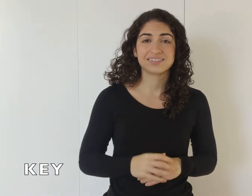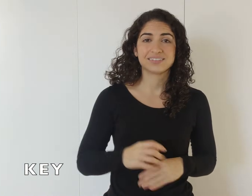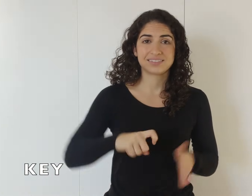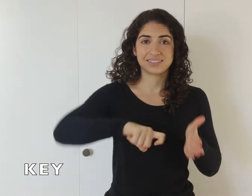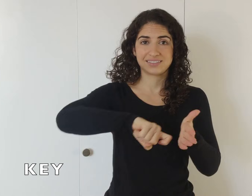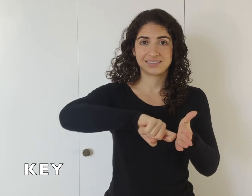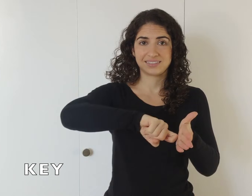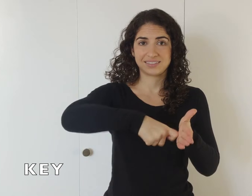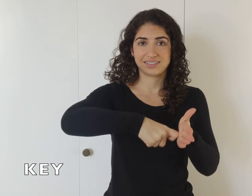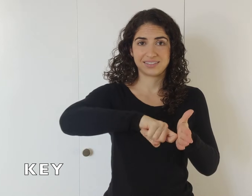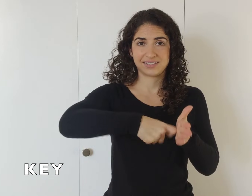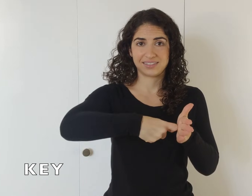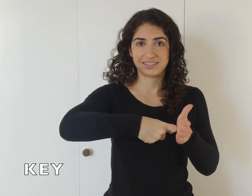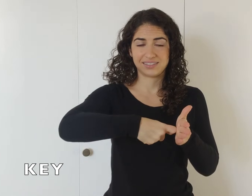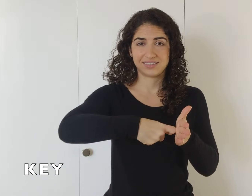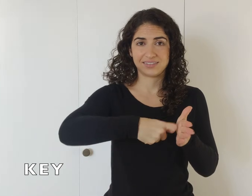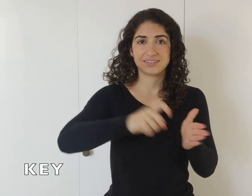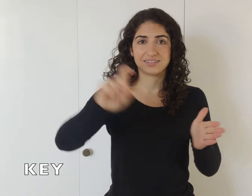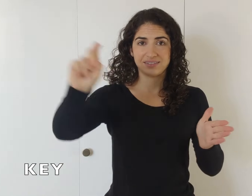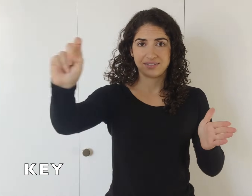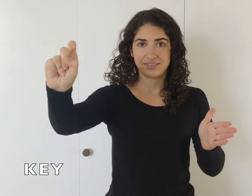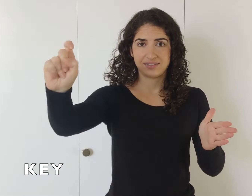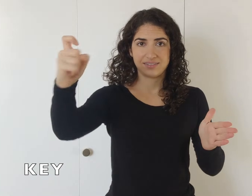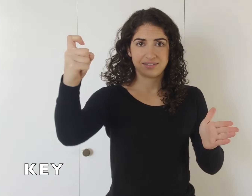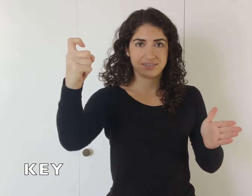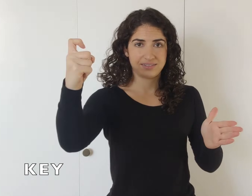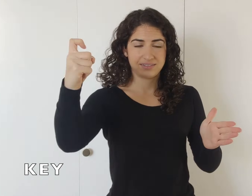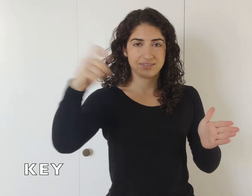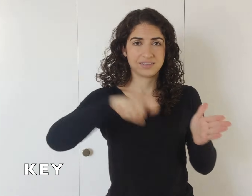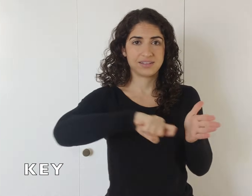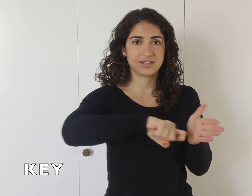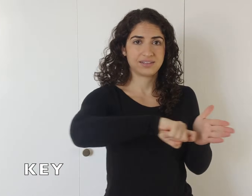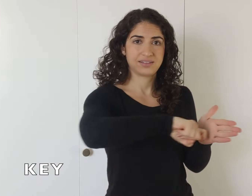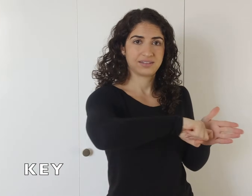KEY.